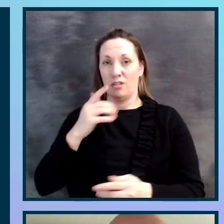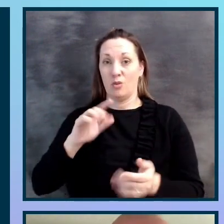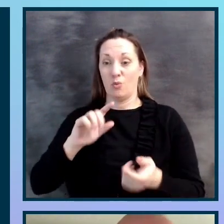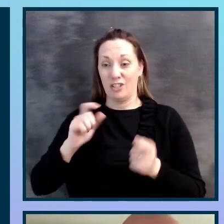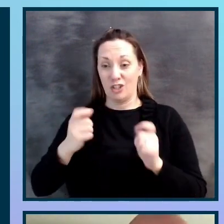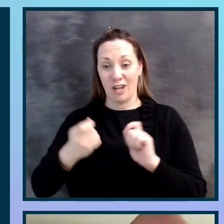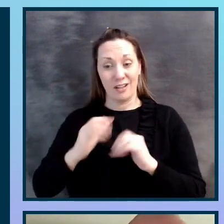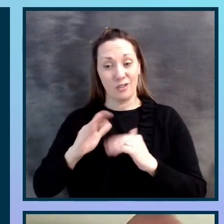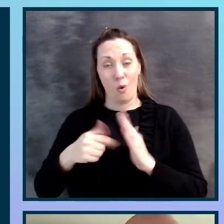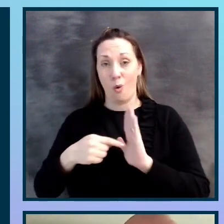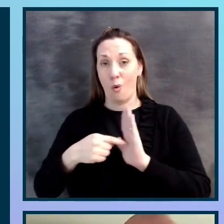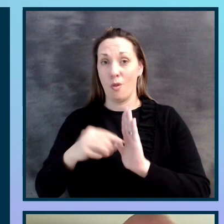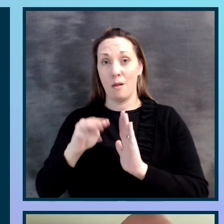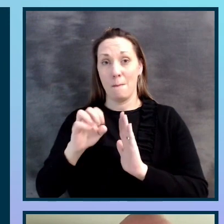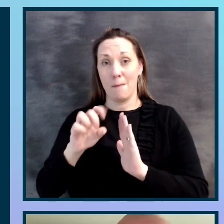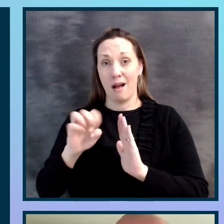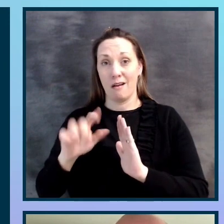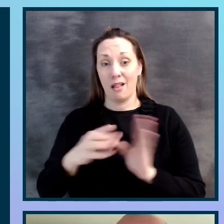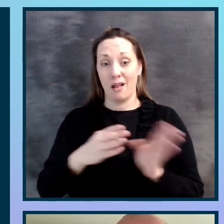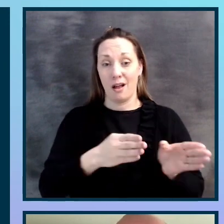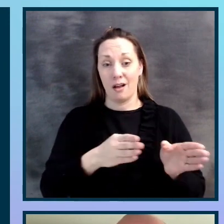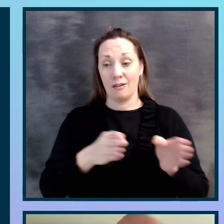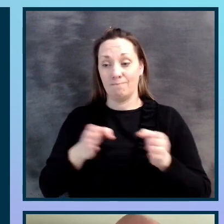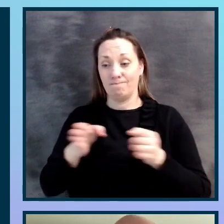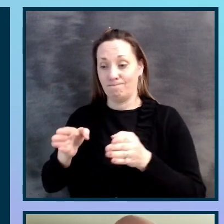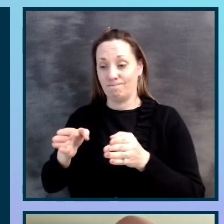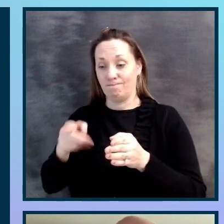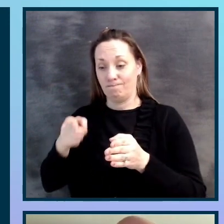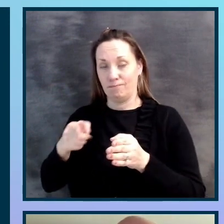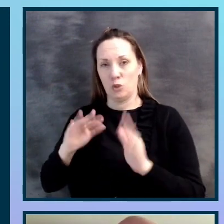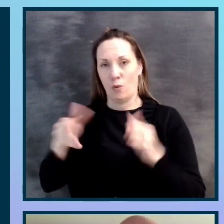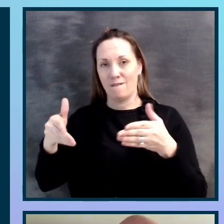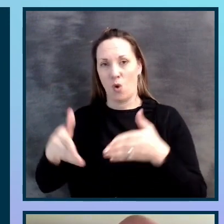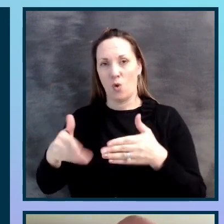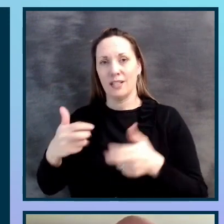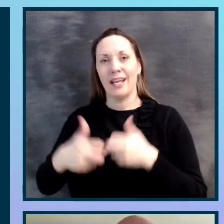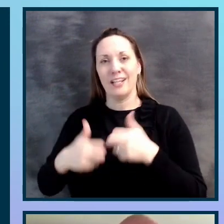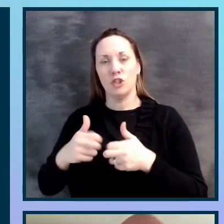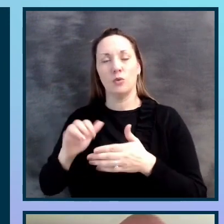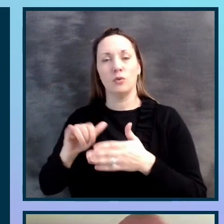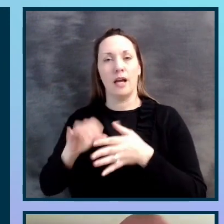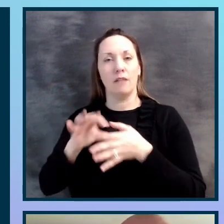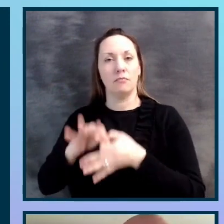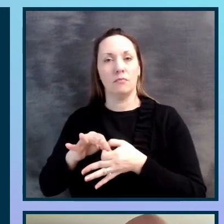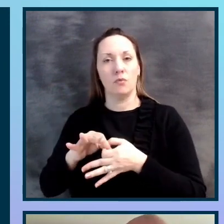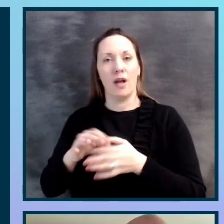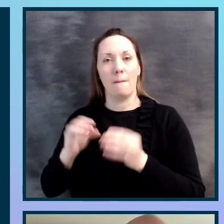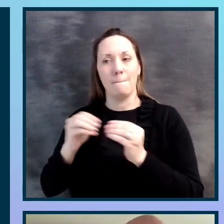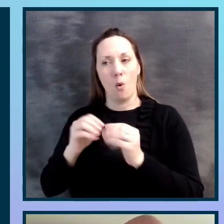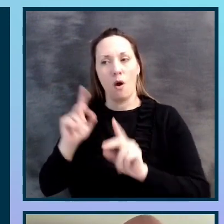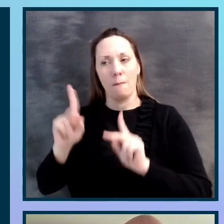by moving this way. And this way, we were able to focus on issues that were shared by larger audience segments.